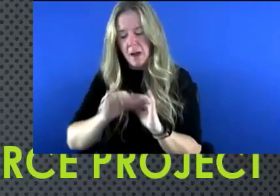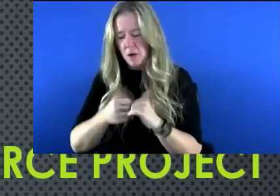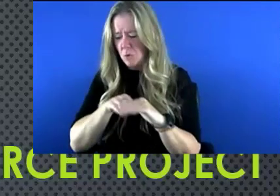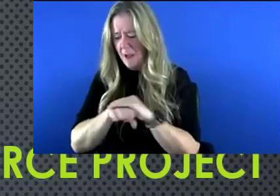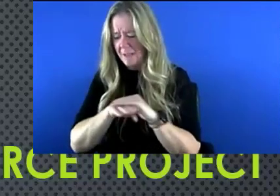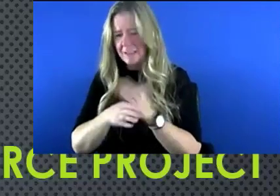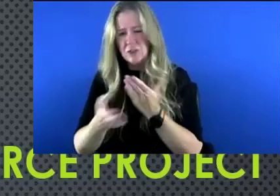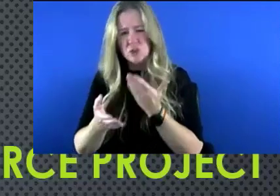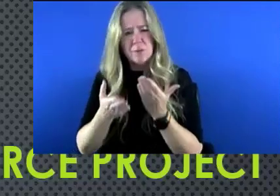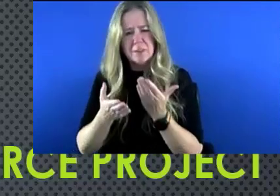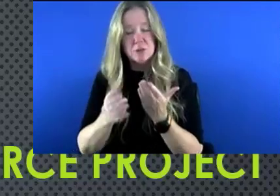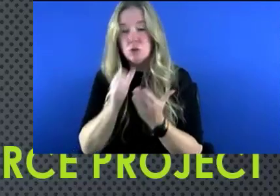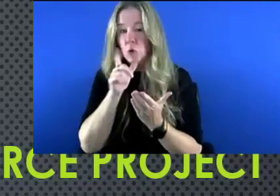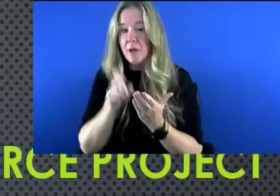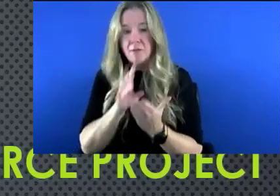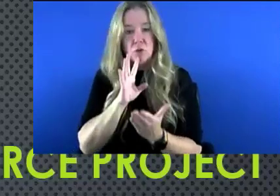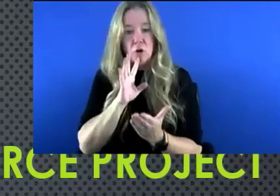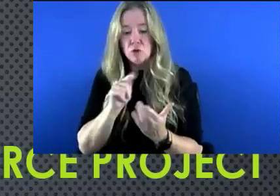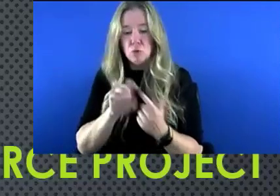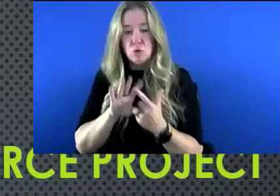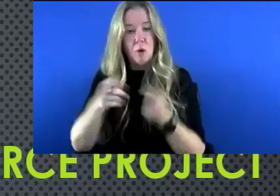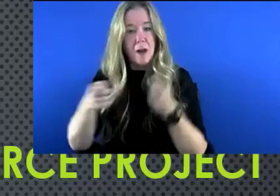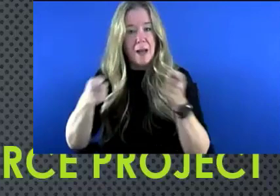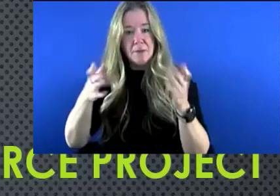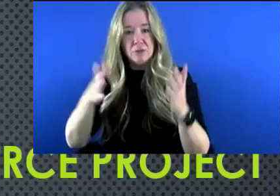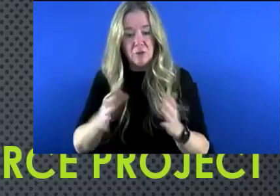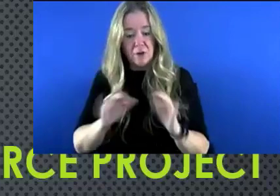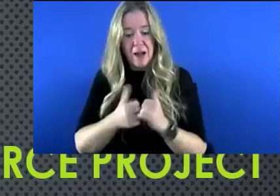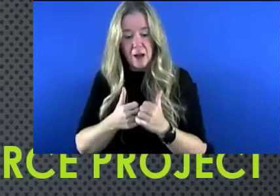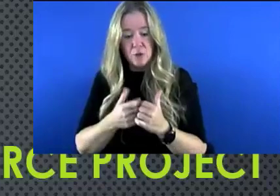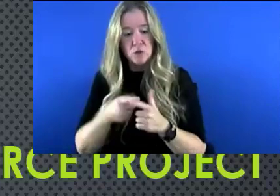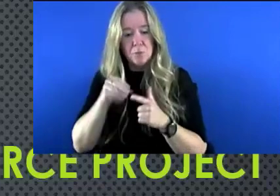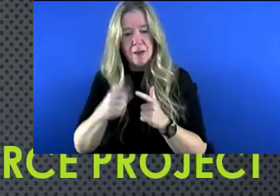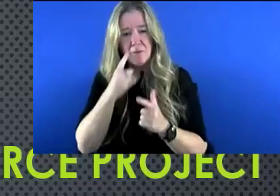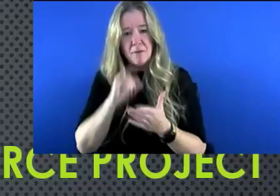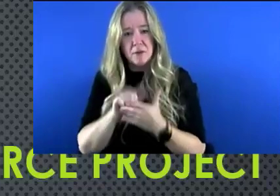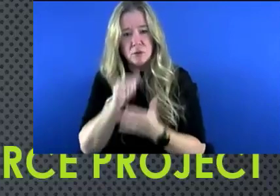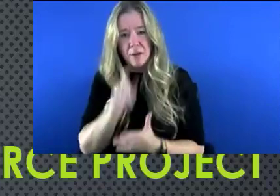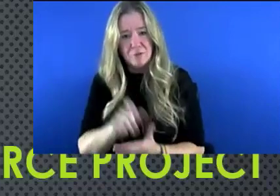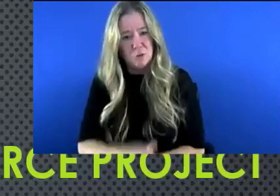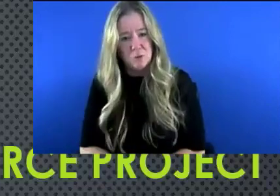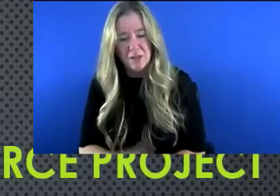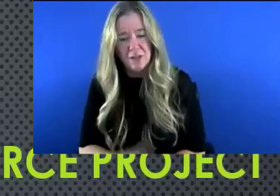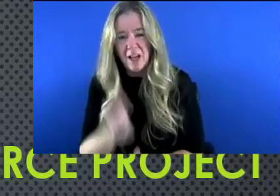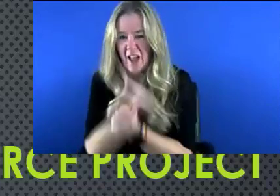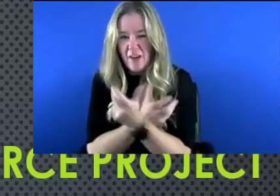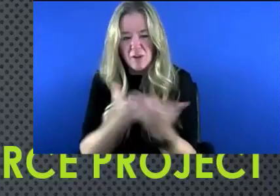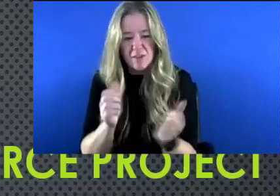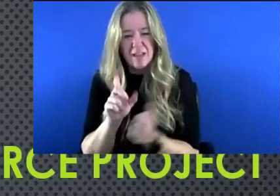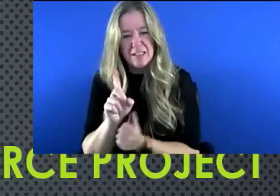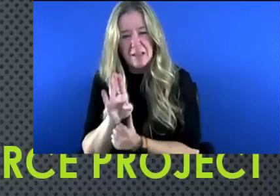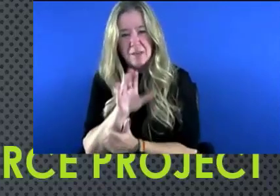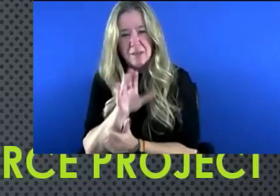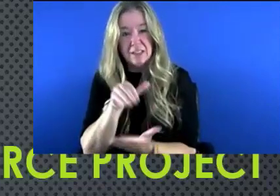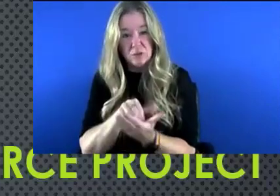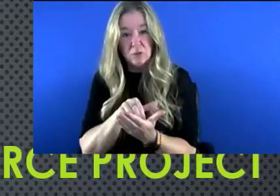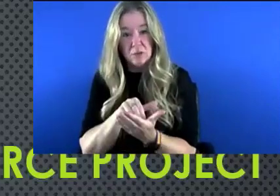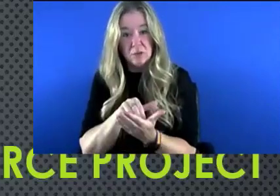you don't have to talk to your administrator about how are we going to pay for this. Everything that DB Central does is free